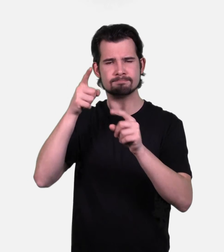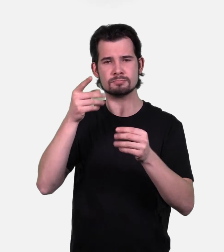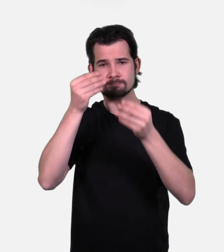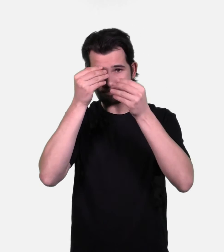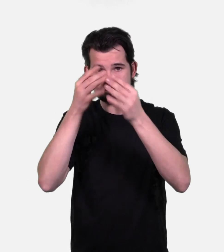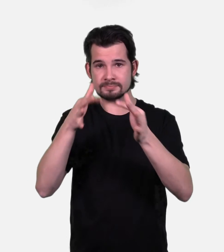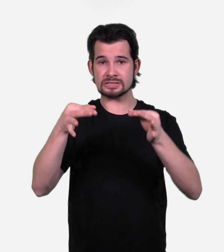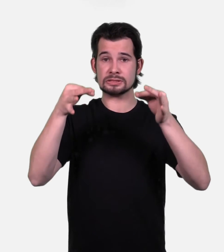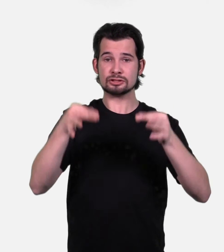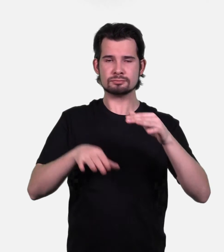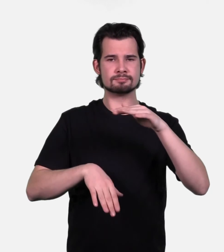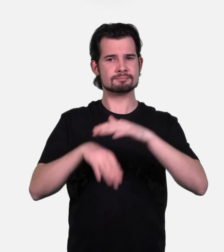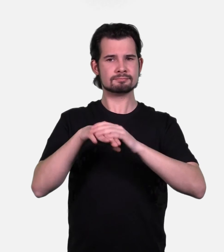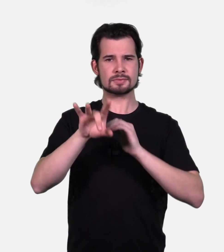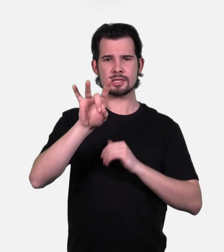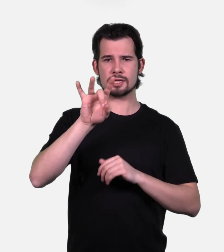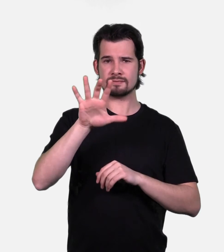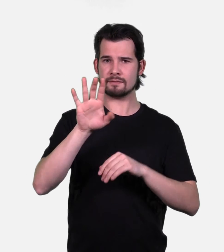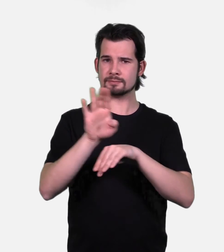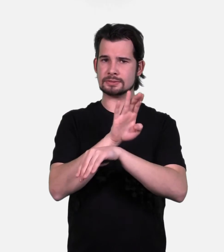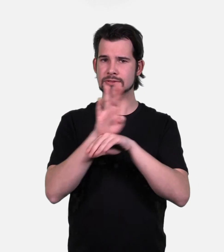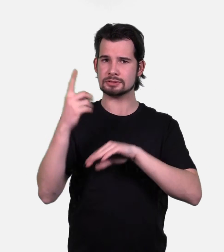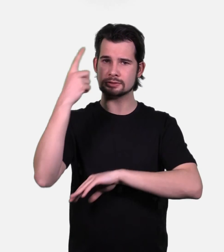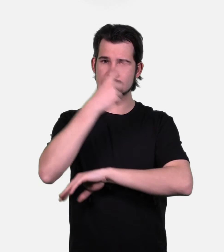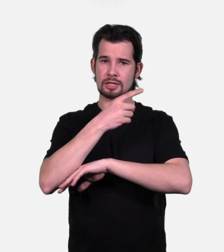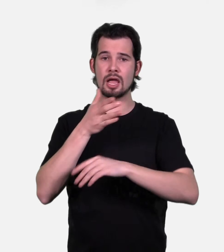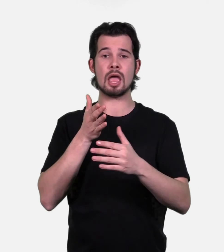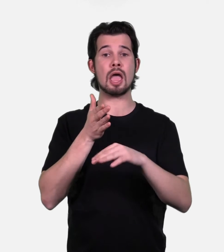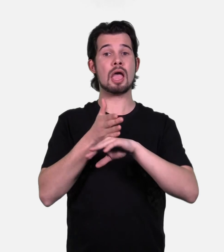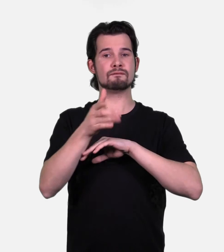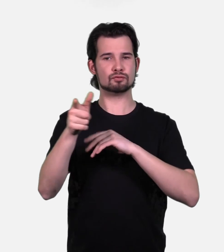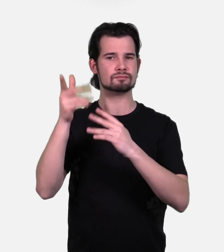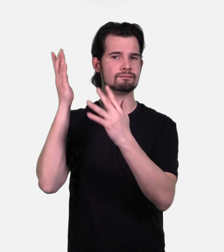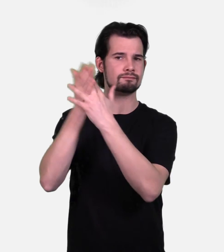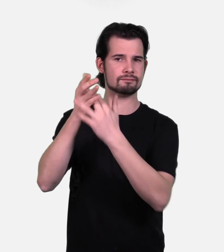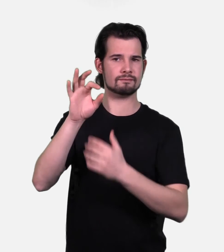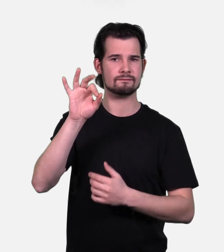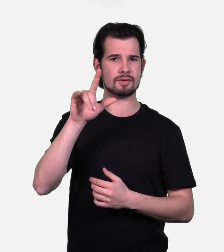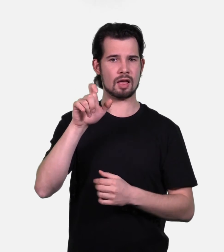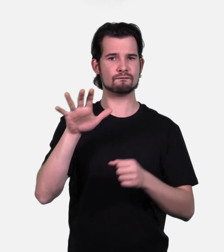within 85 business days after the filing of a complete complaint.